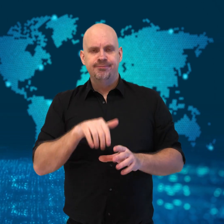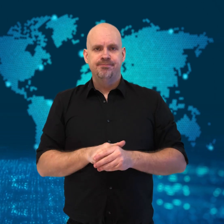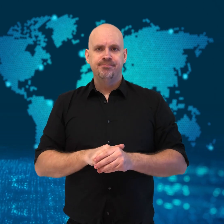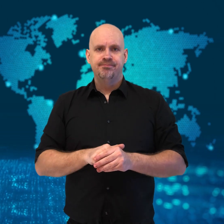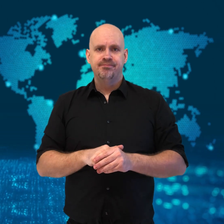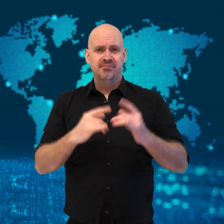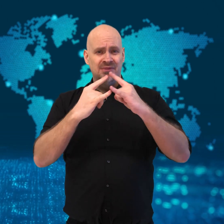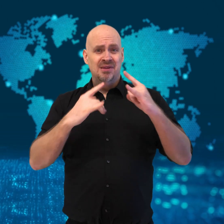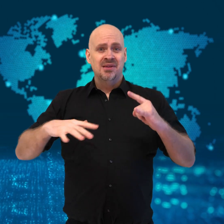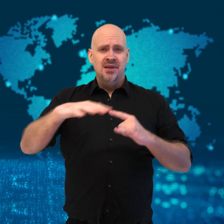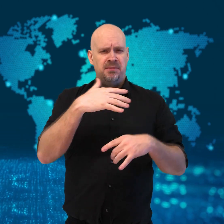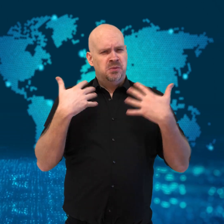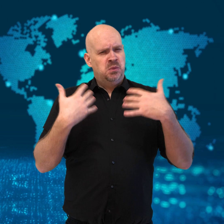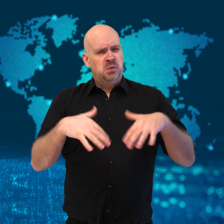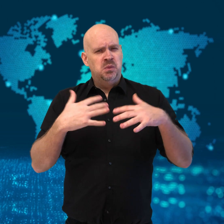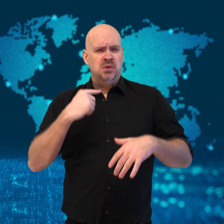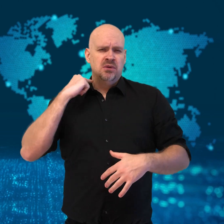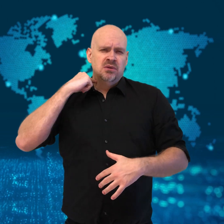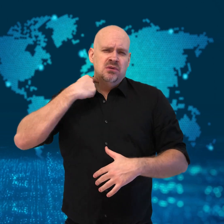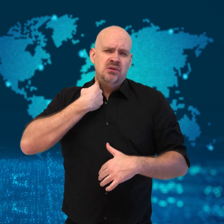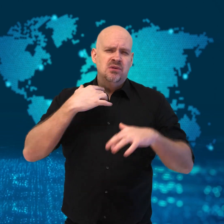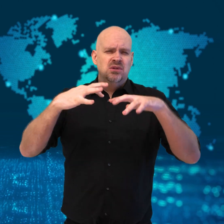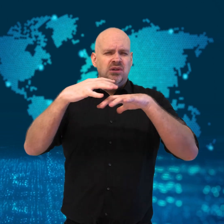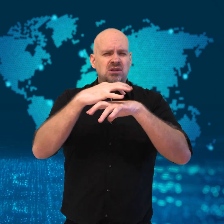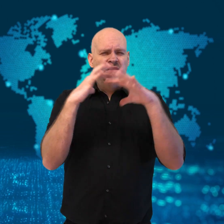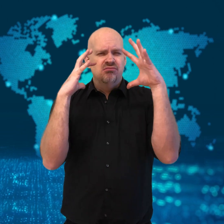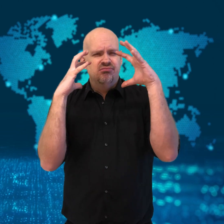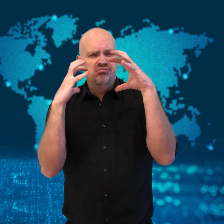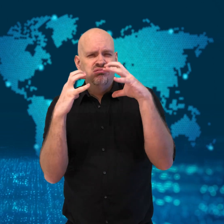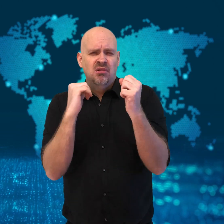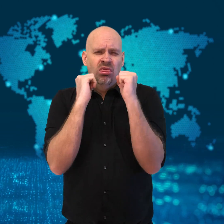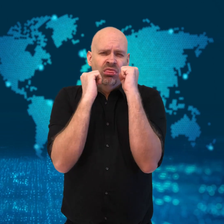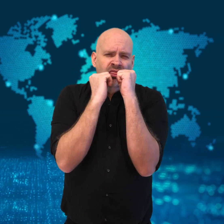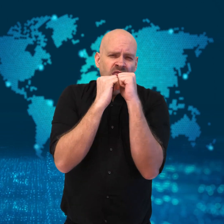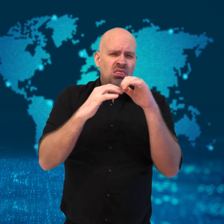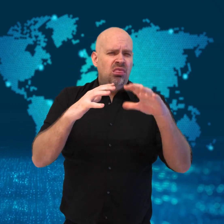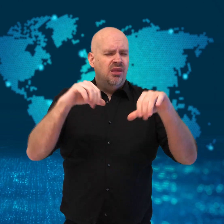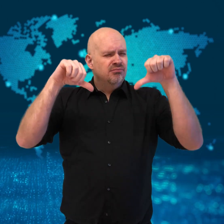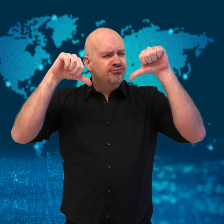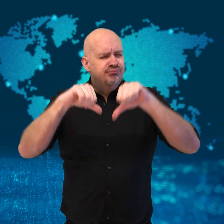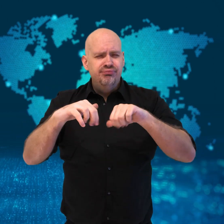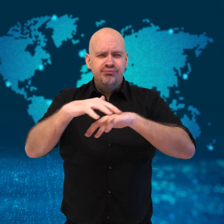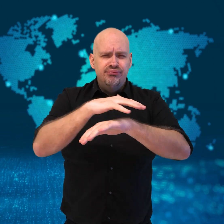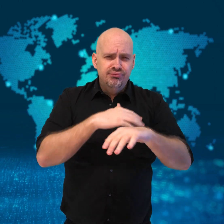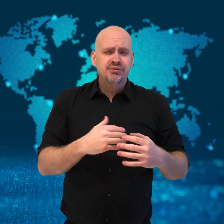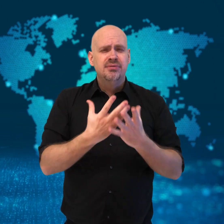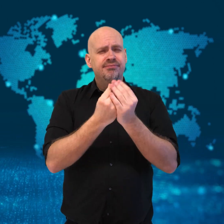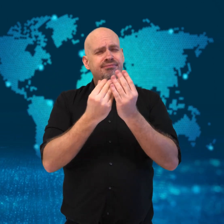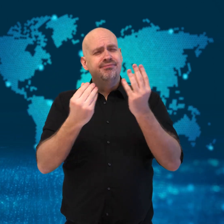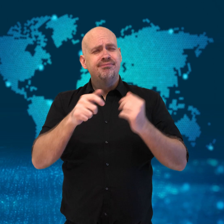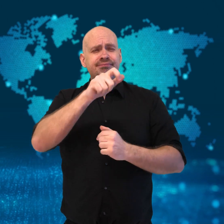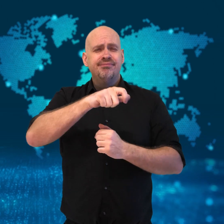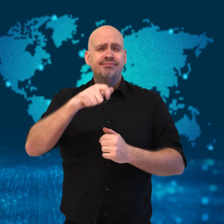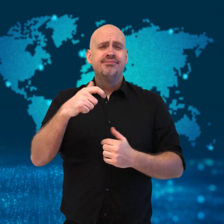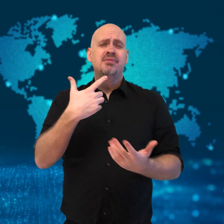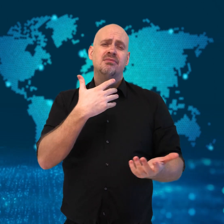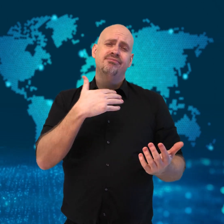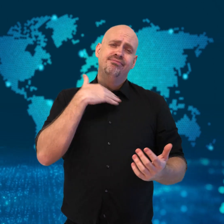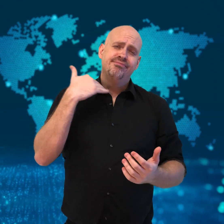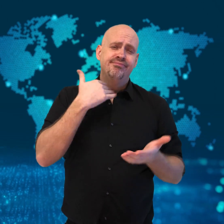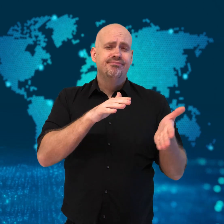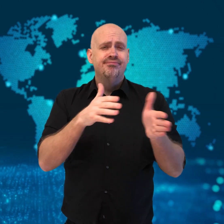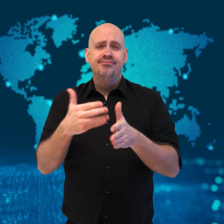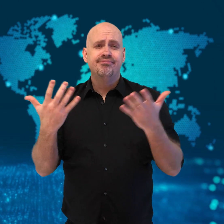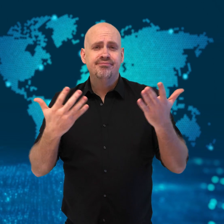including Jewish prisoners, Soviet prisoners, and Polish partisans.